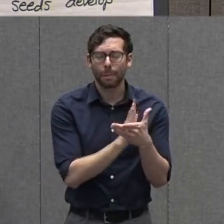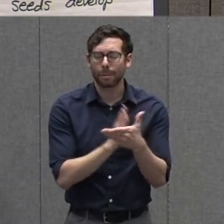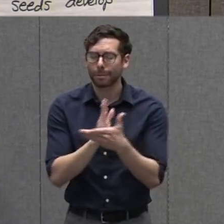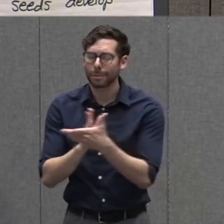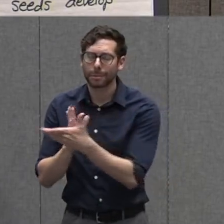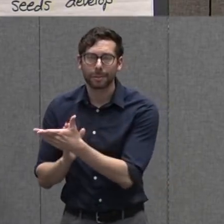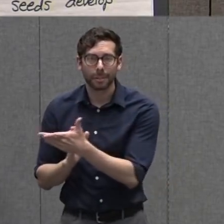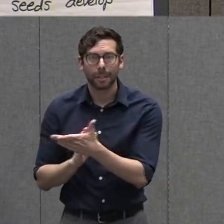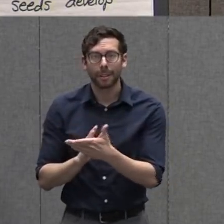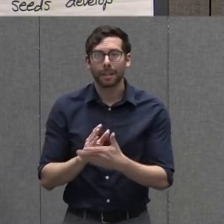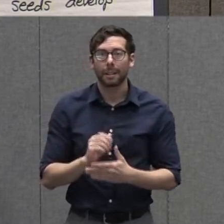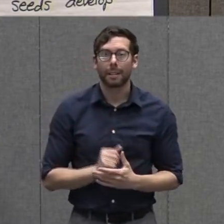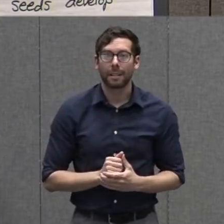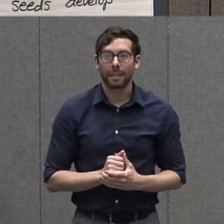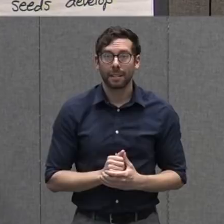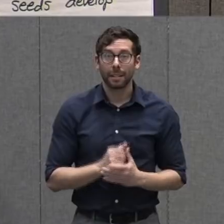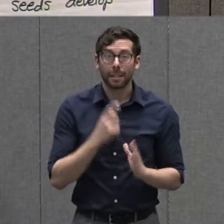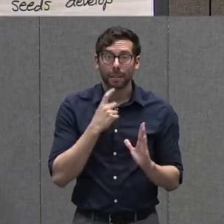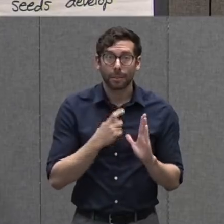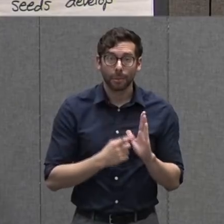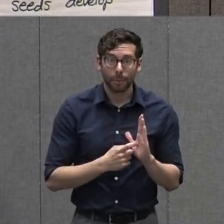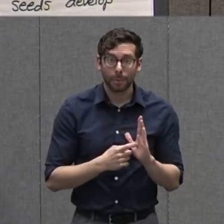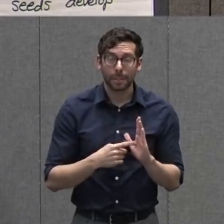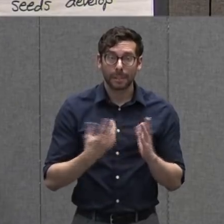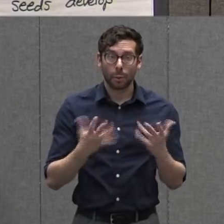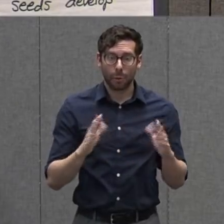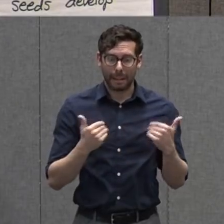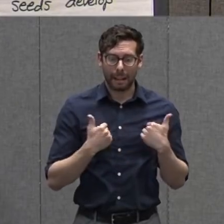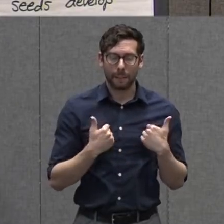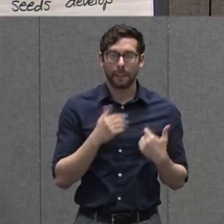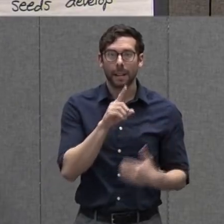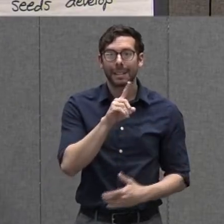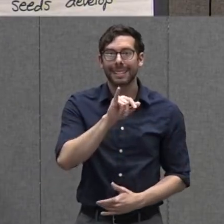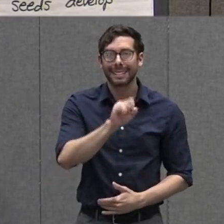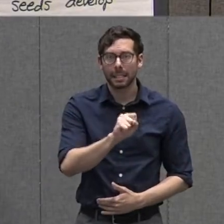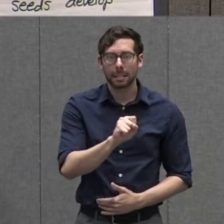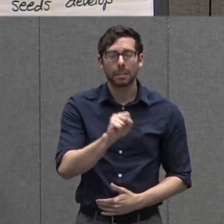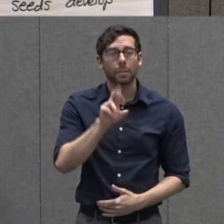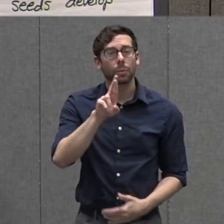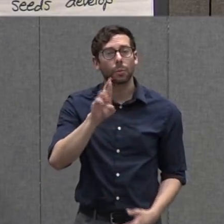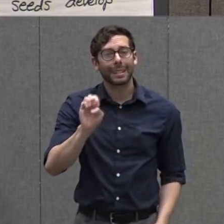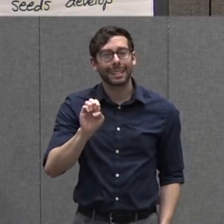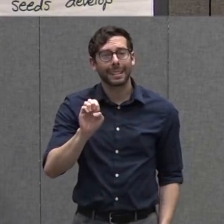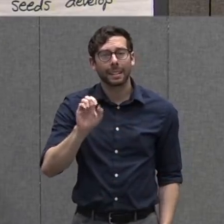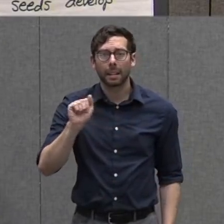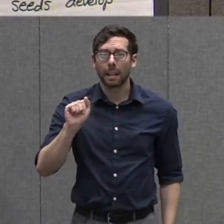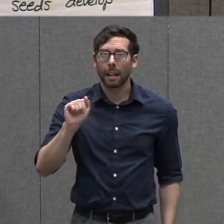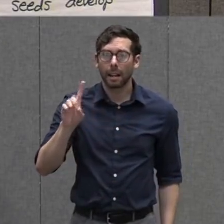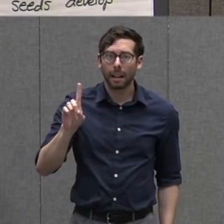Here we have dis, re, ad, un, and non. Do you see how quickly I was able